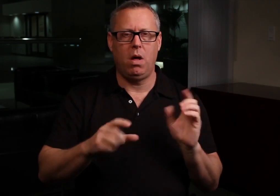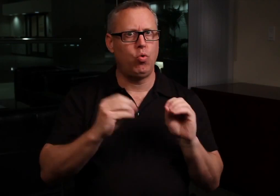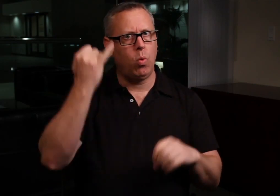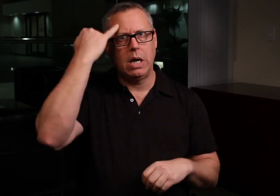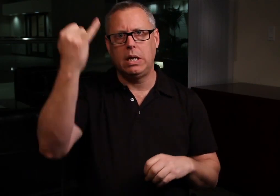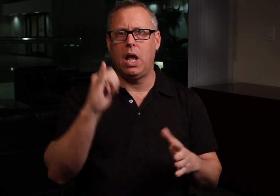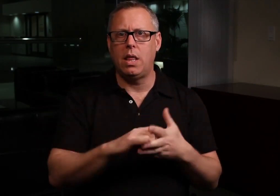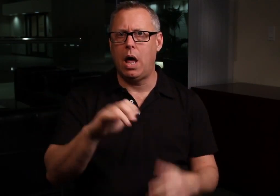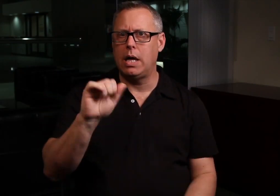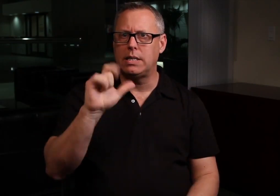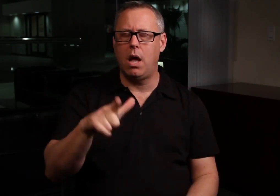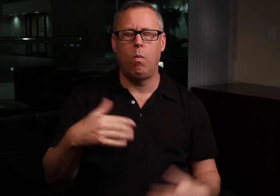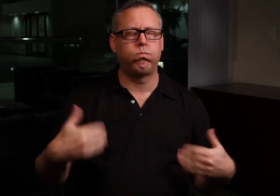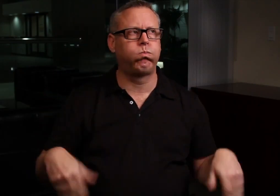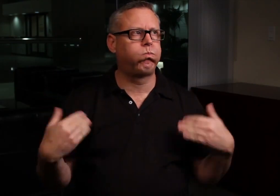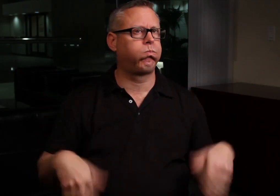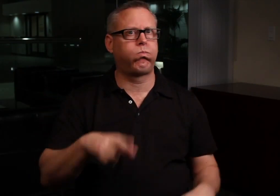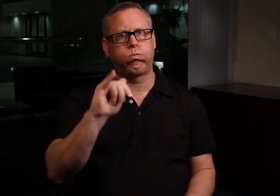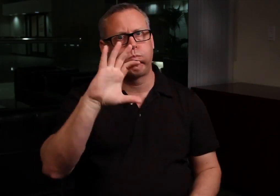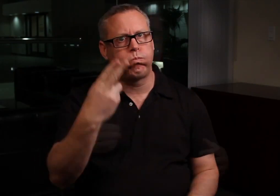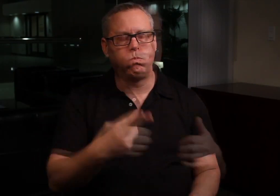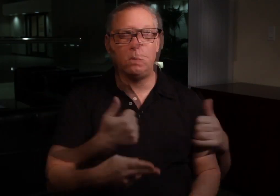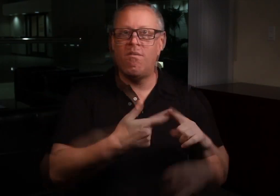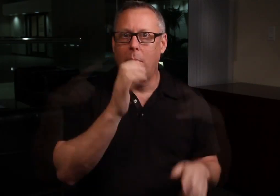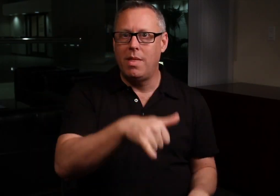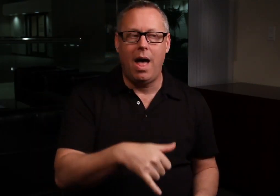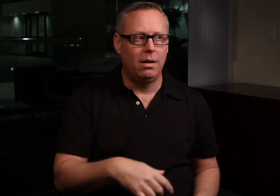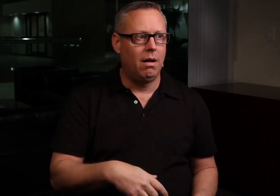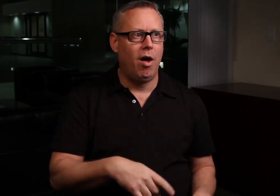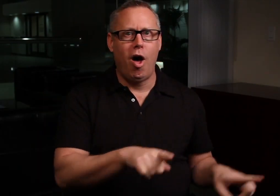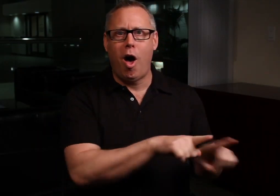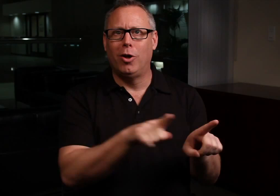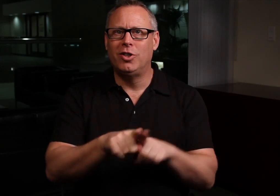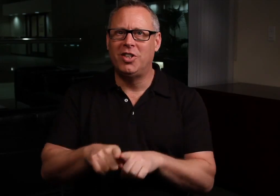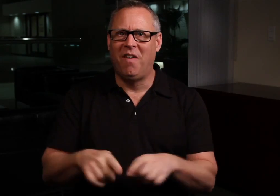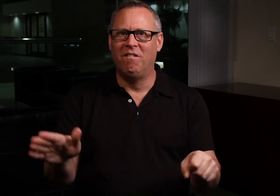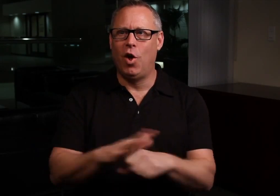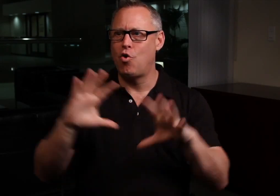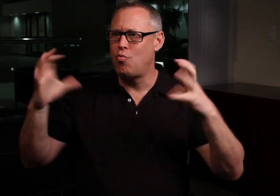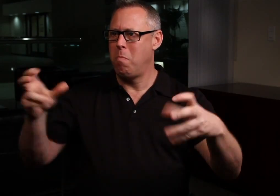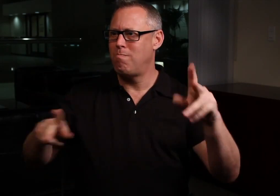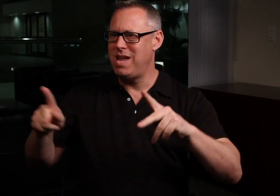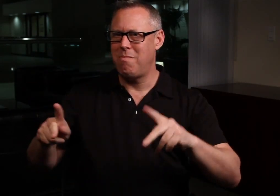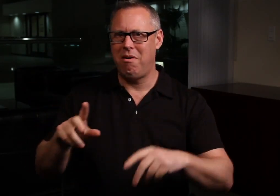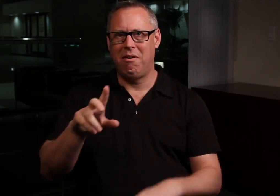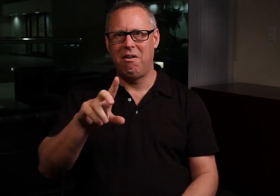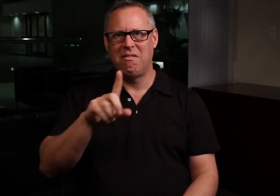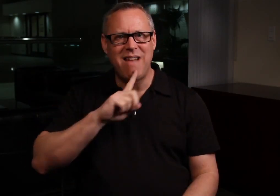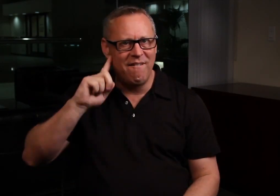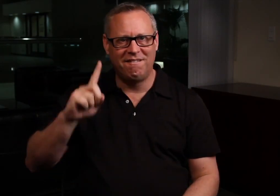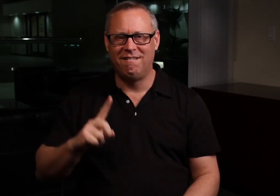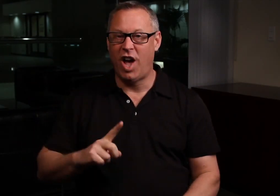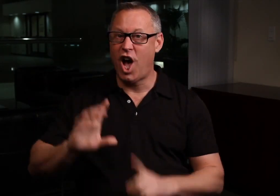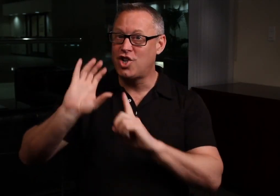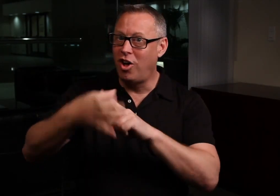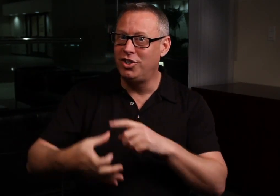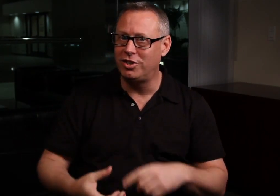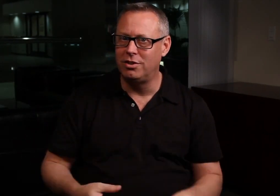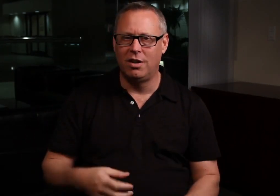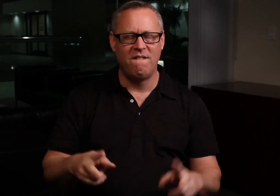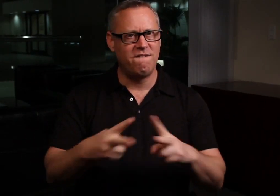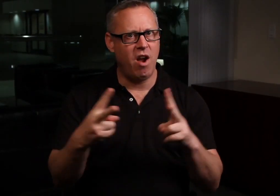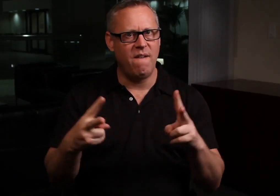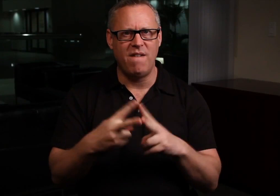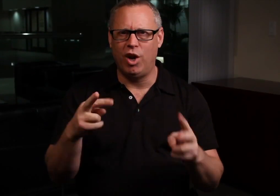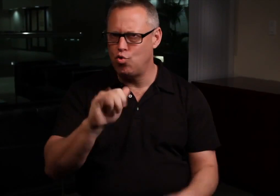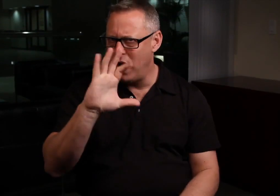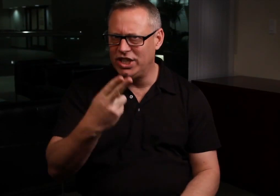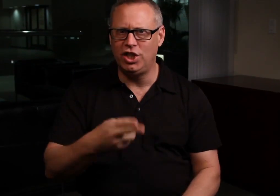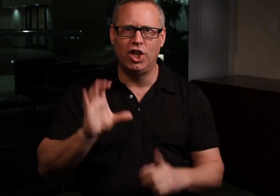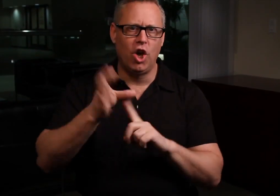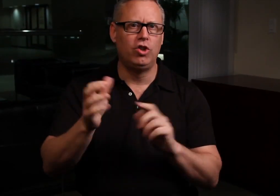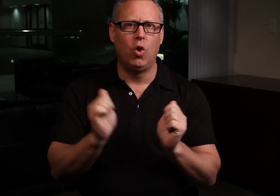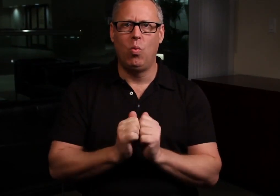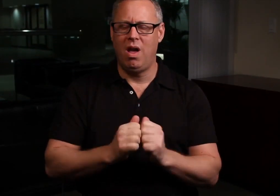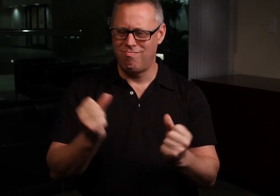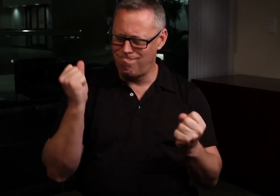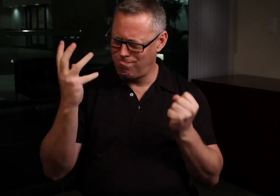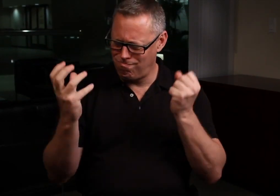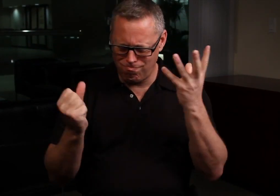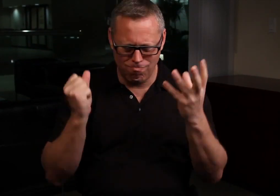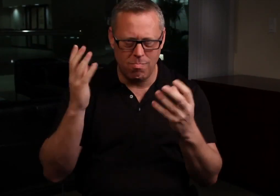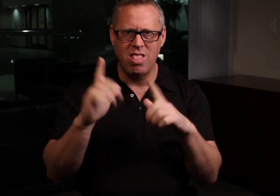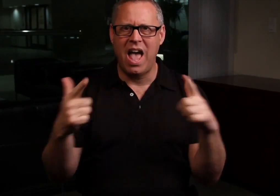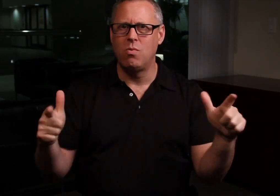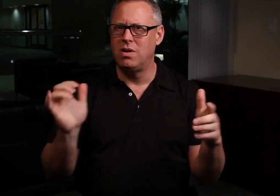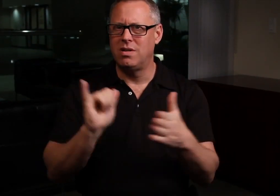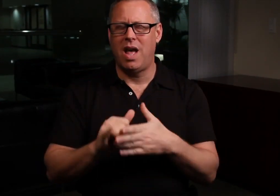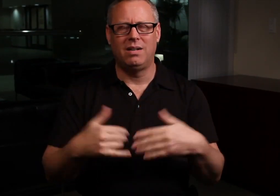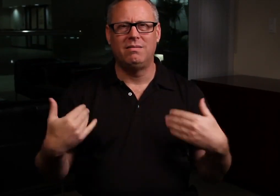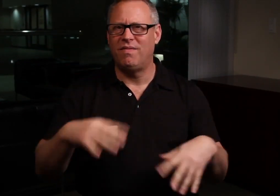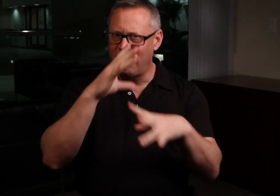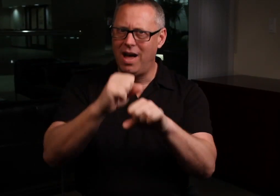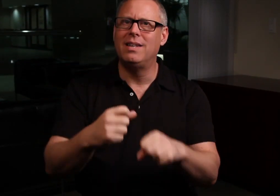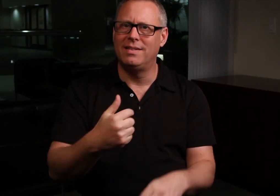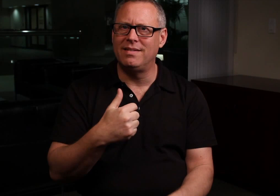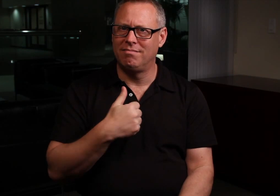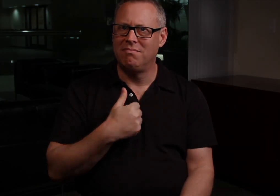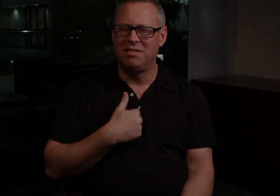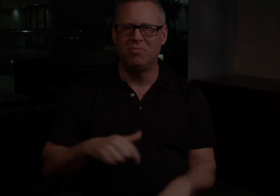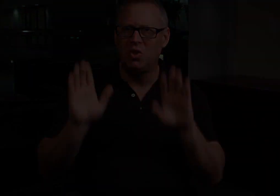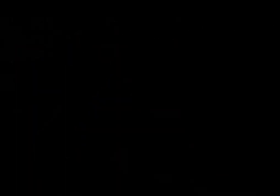language was as rich as it was - and beyond that, a whole culture of people!